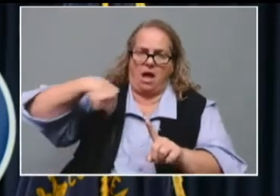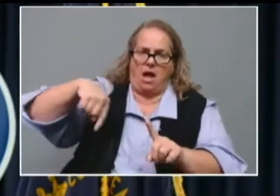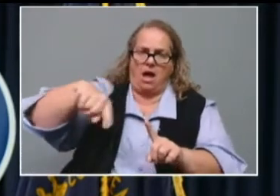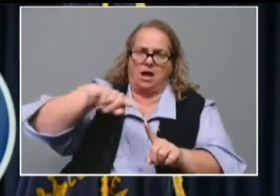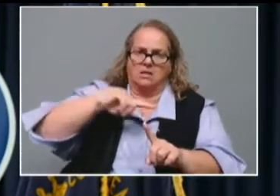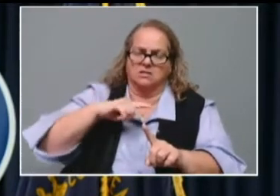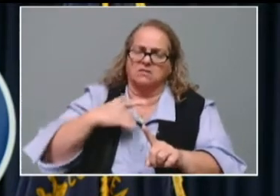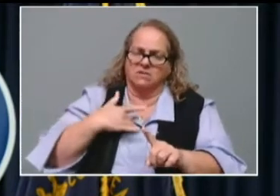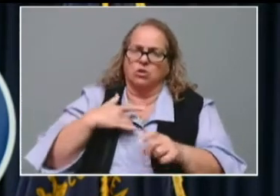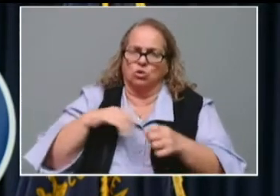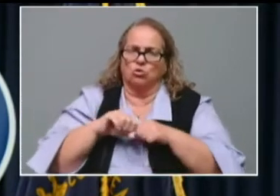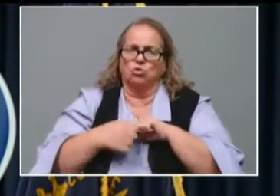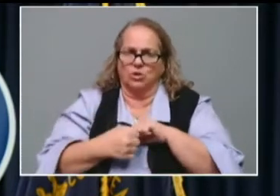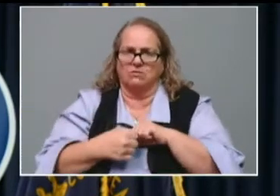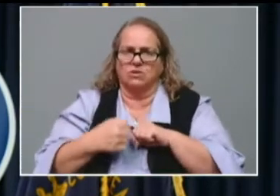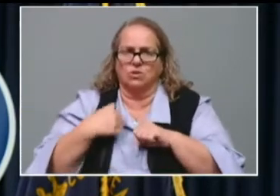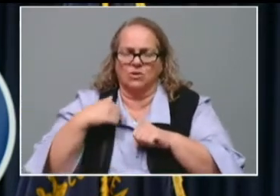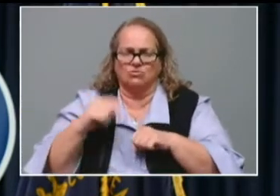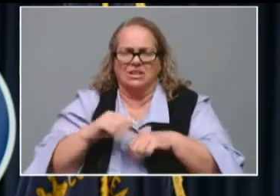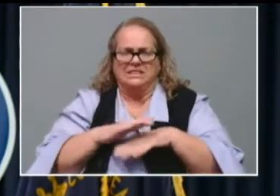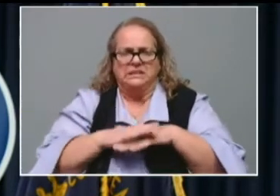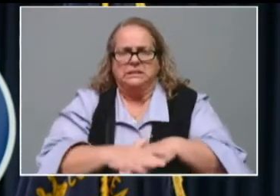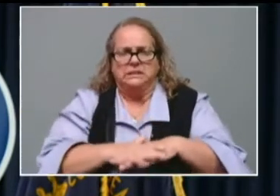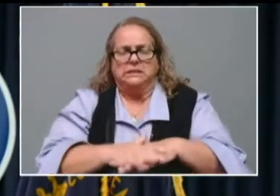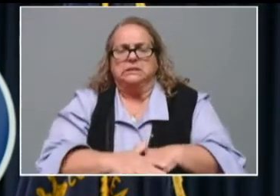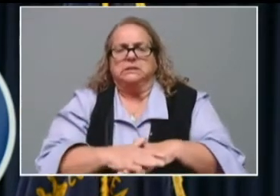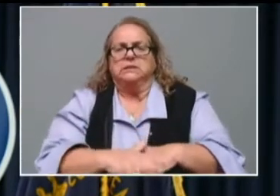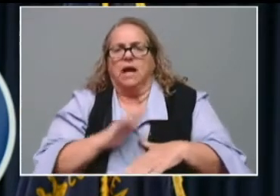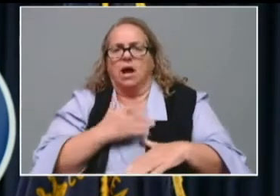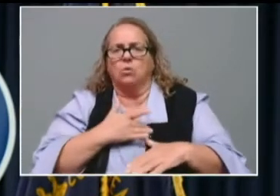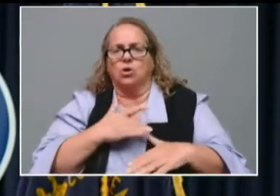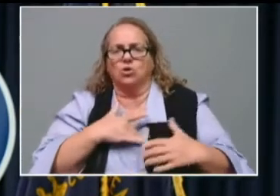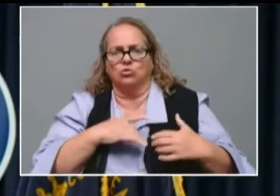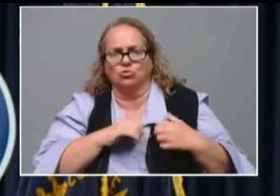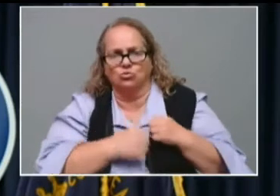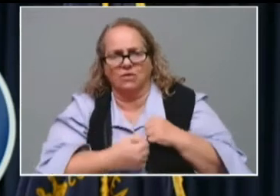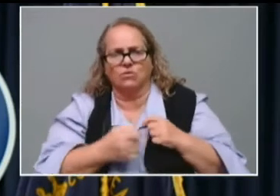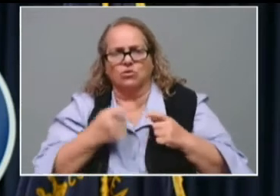and pushed through the end. What we hope is the end of this pandemic. But I